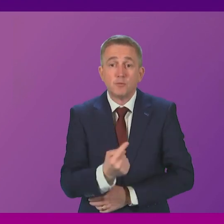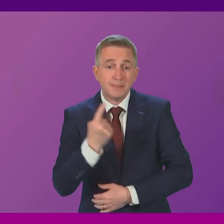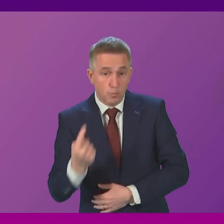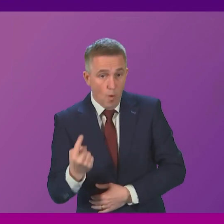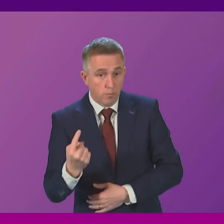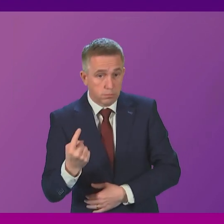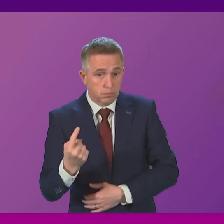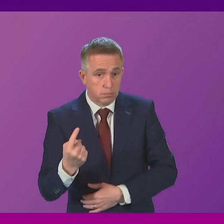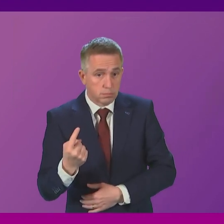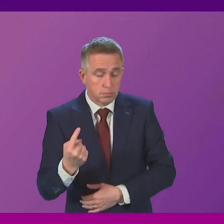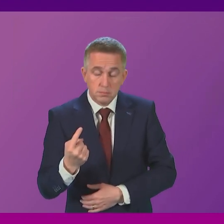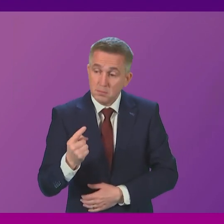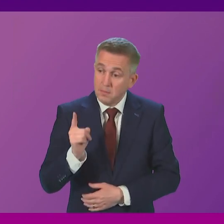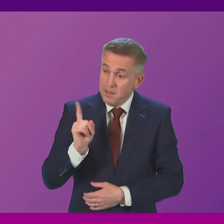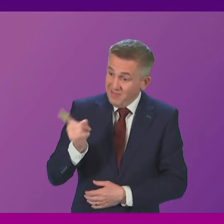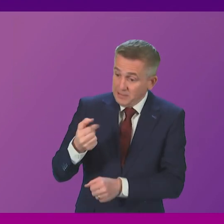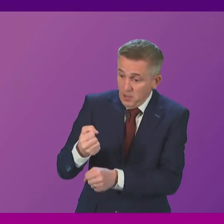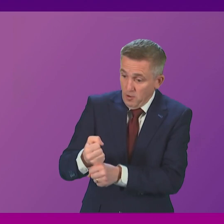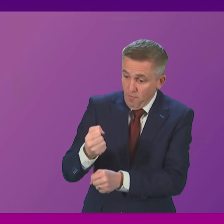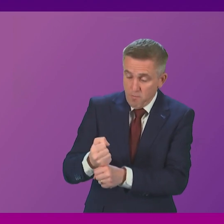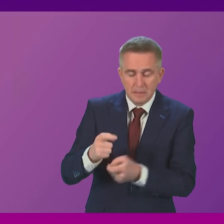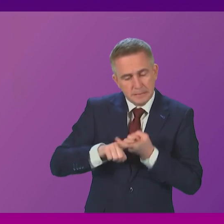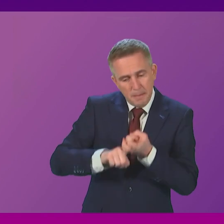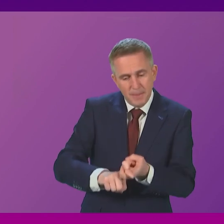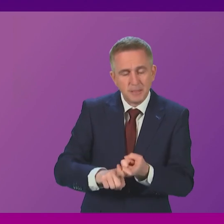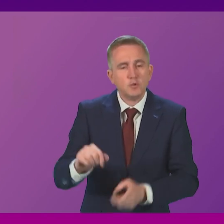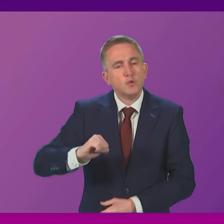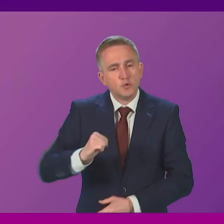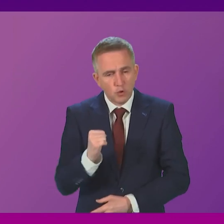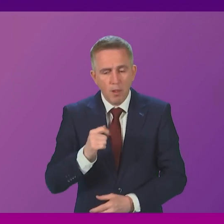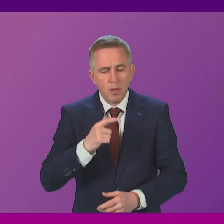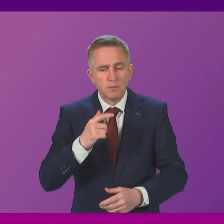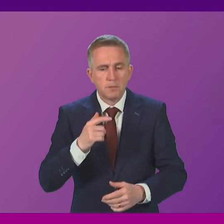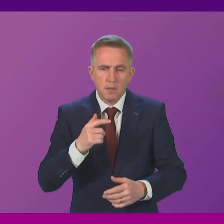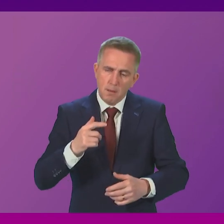It delivers a Government that is committed to Scotland becoming a modern independent